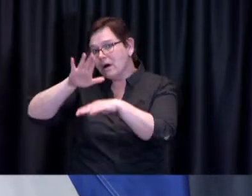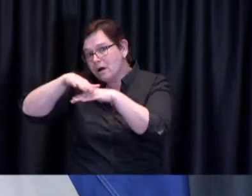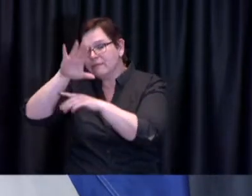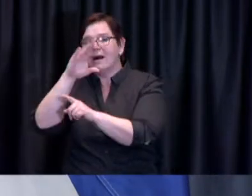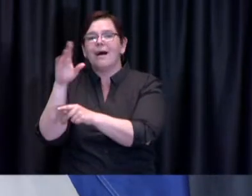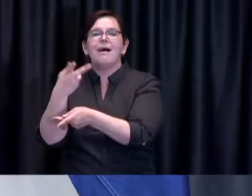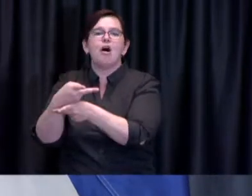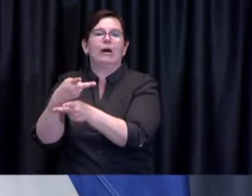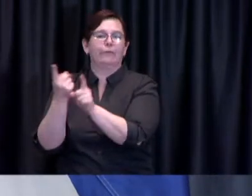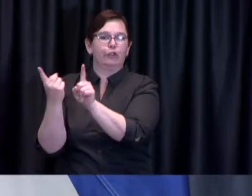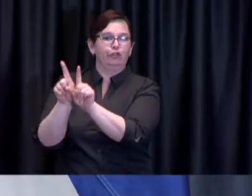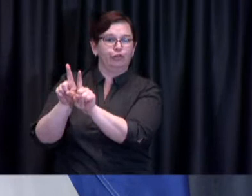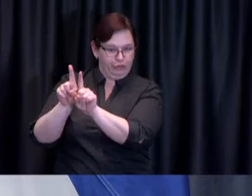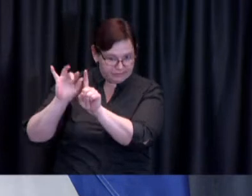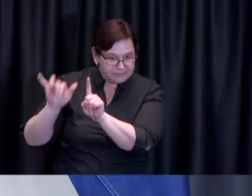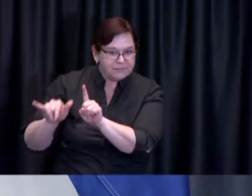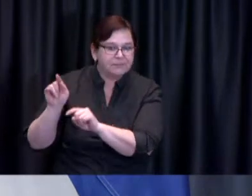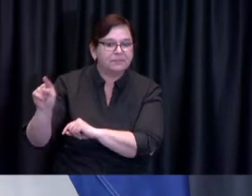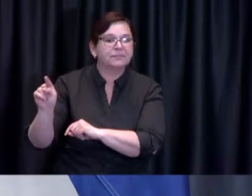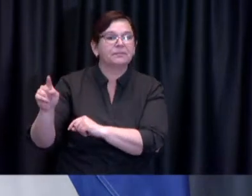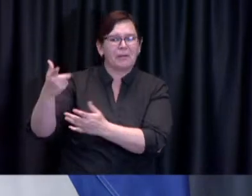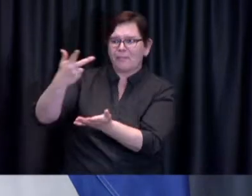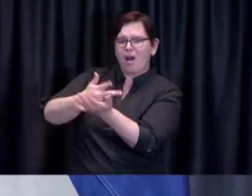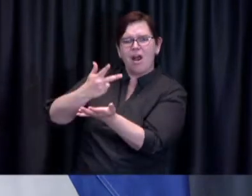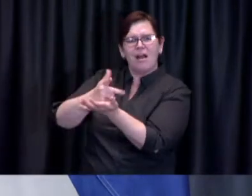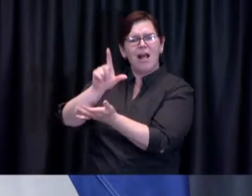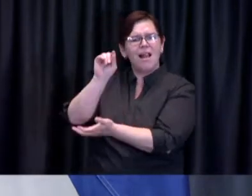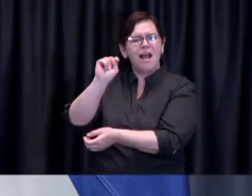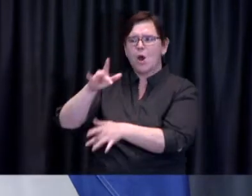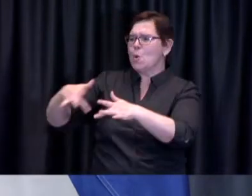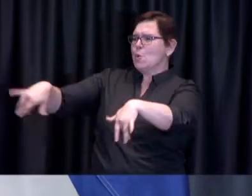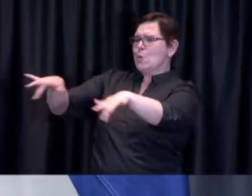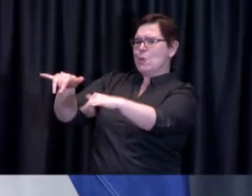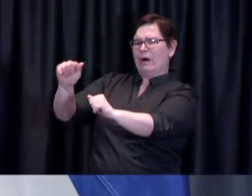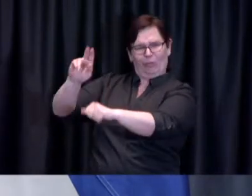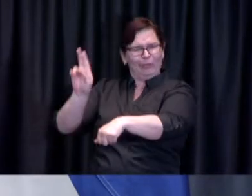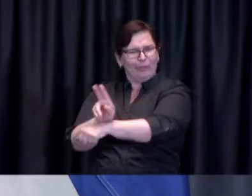provide the parking lot again another example of team Toronto at work it's another good example of